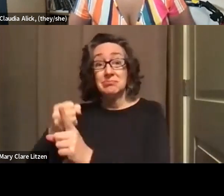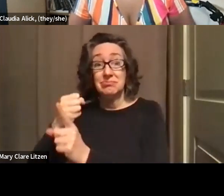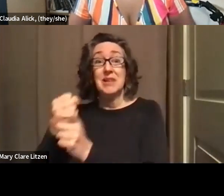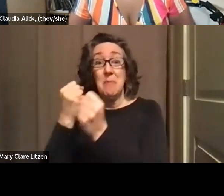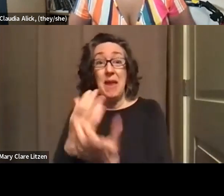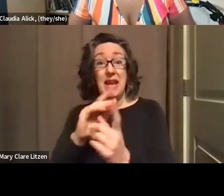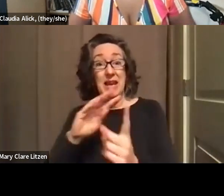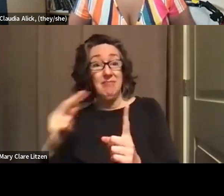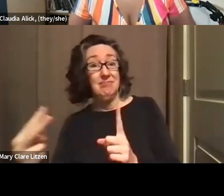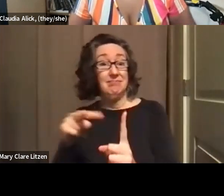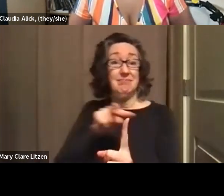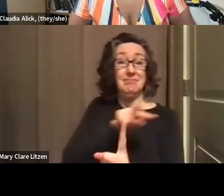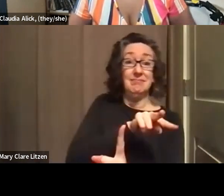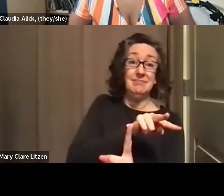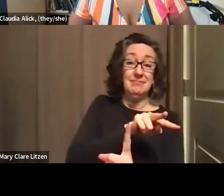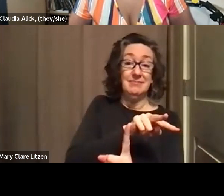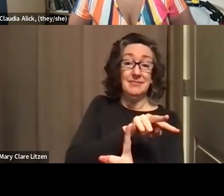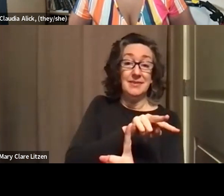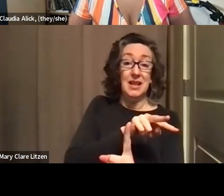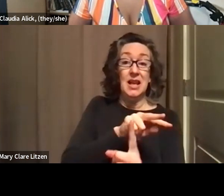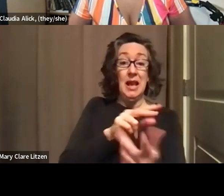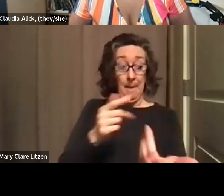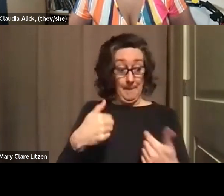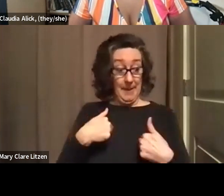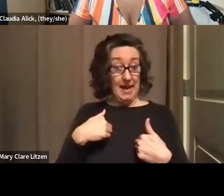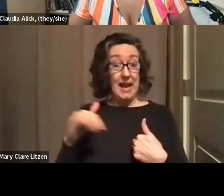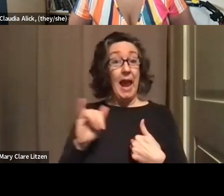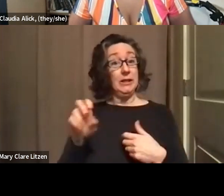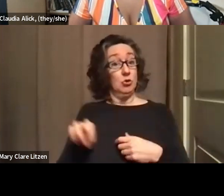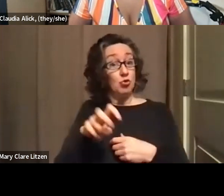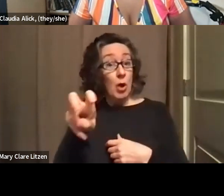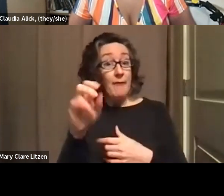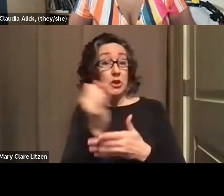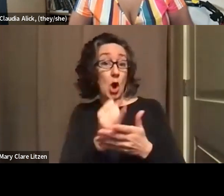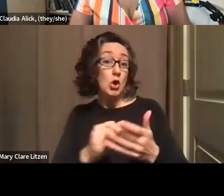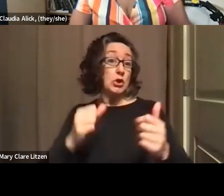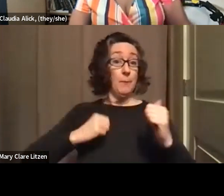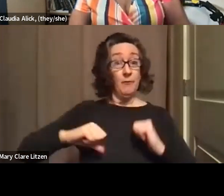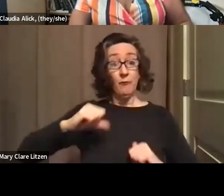In terms of a performer and traveling artist, it's been very difficult.